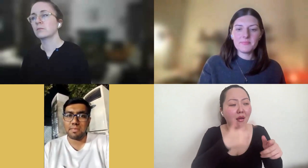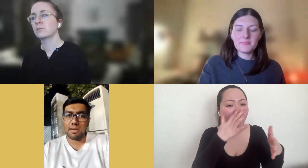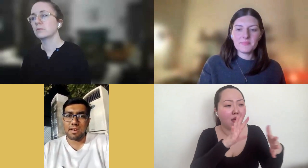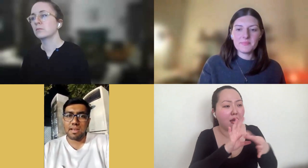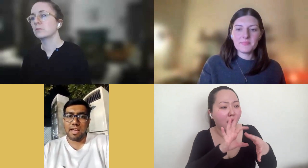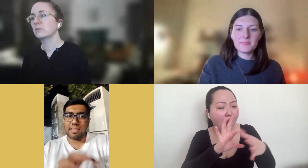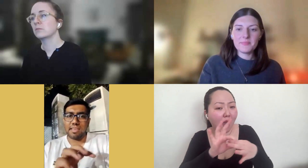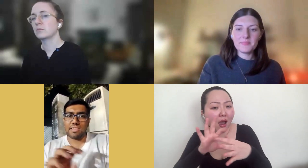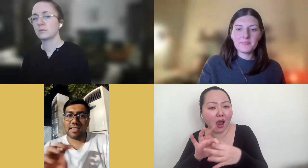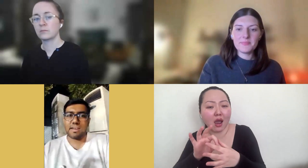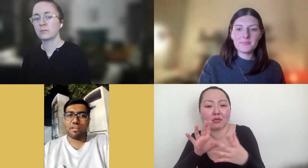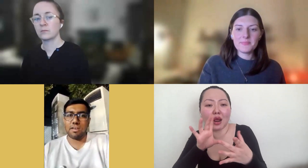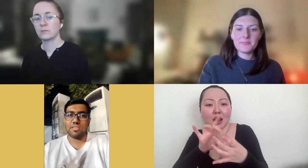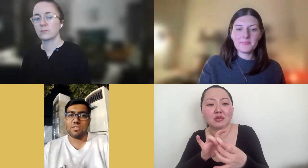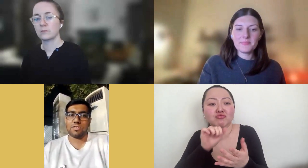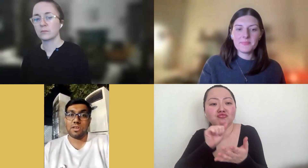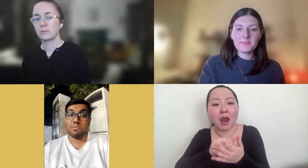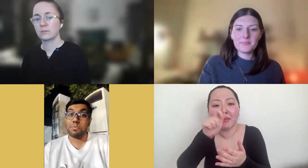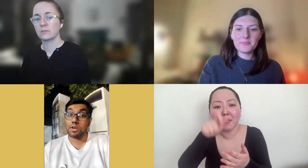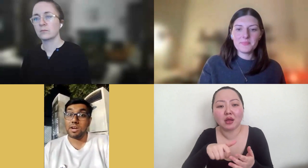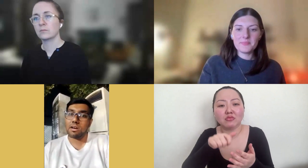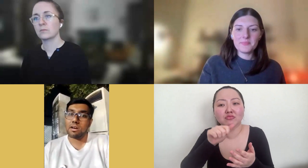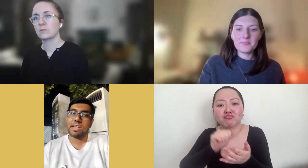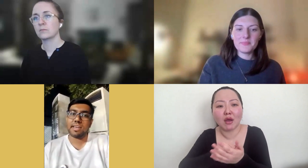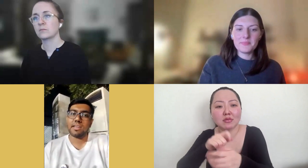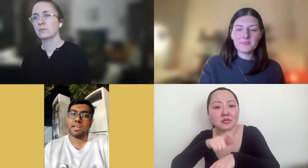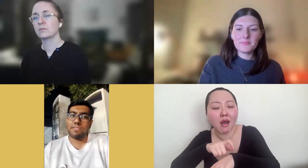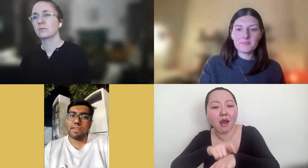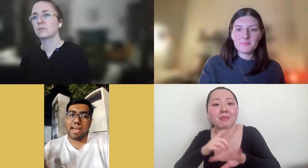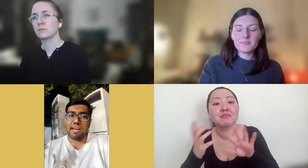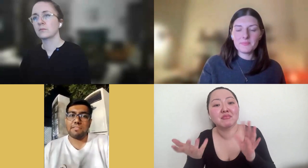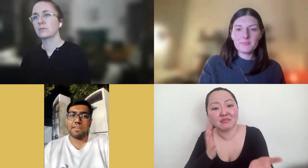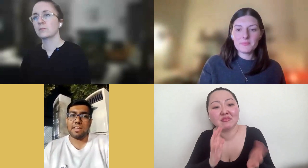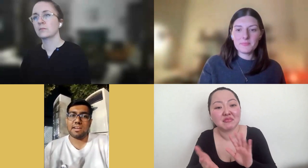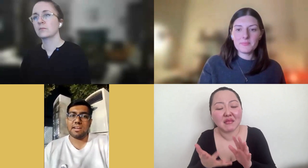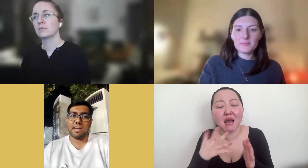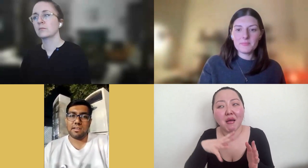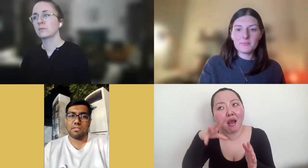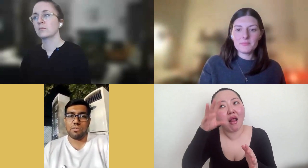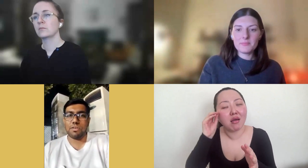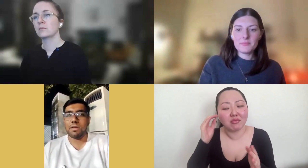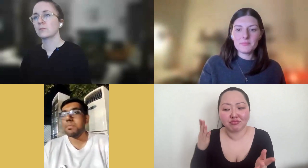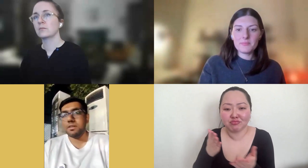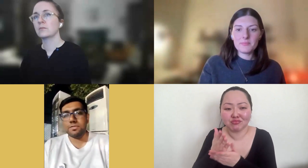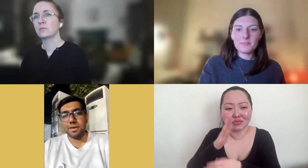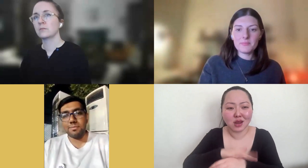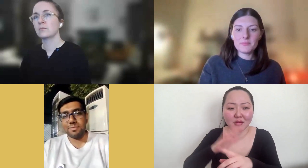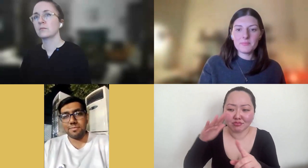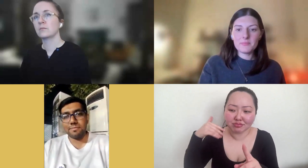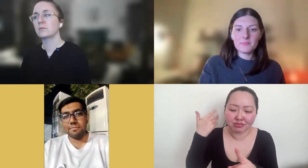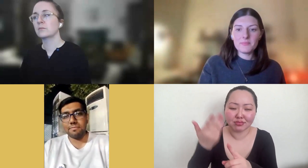time. I think that is also an important learning that we have inculcated over a period of time.